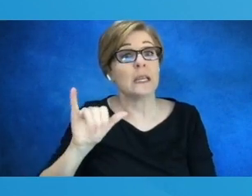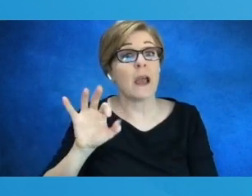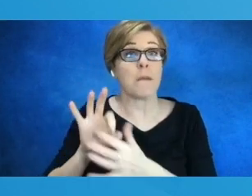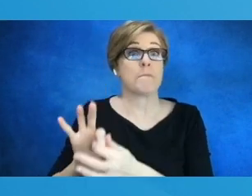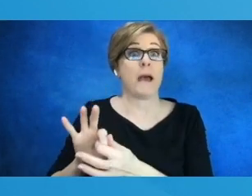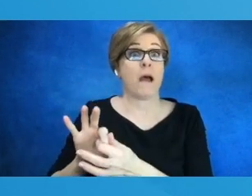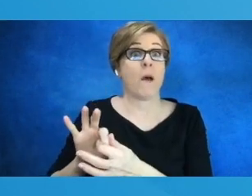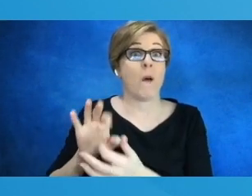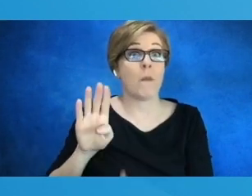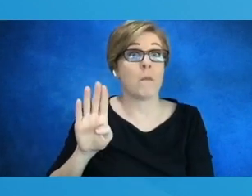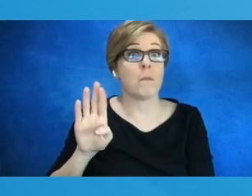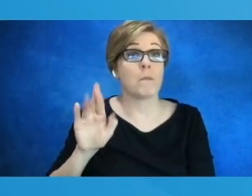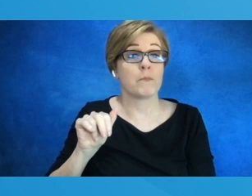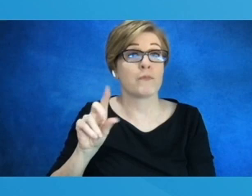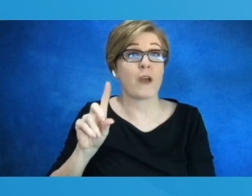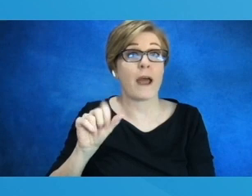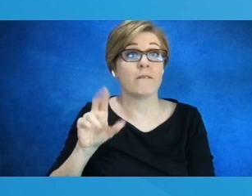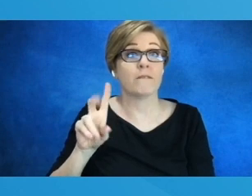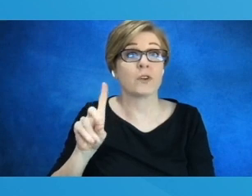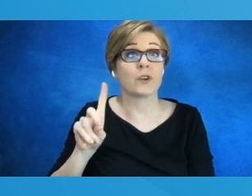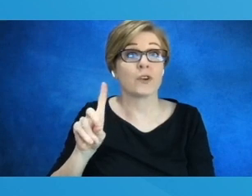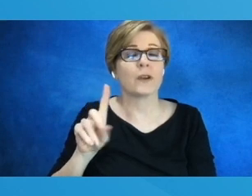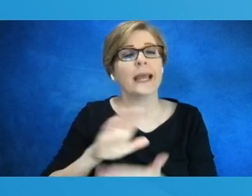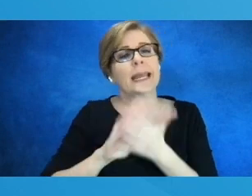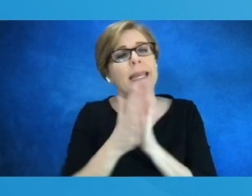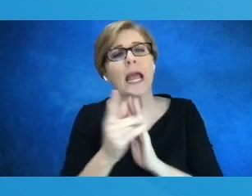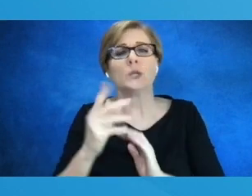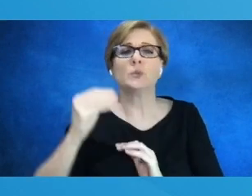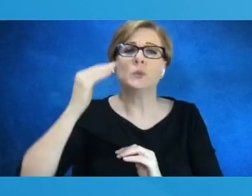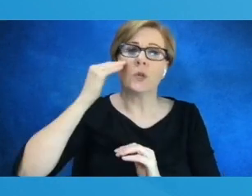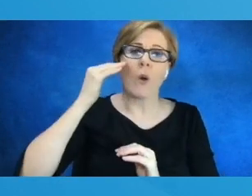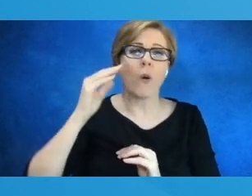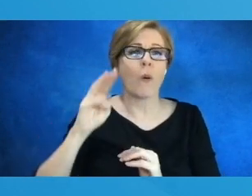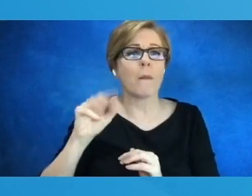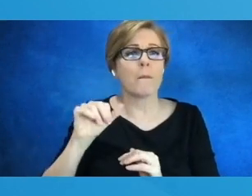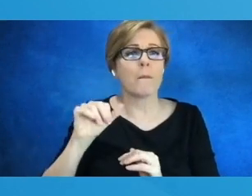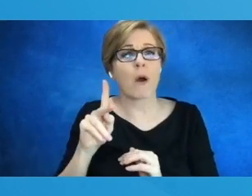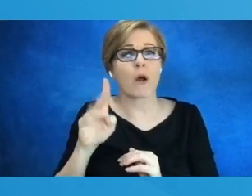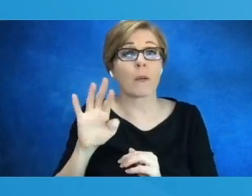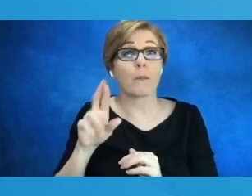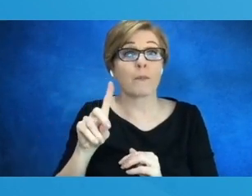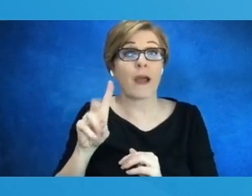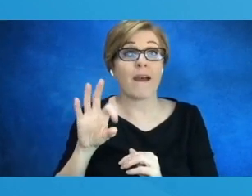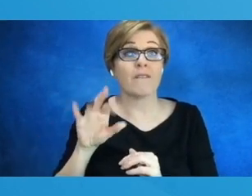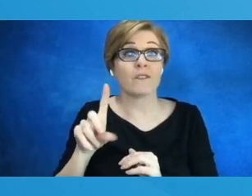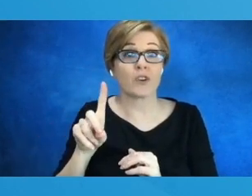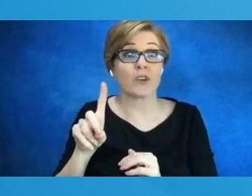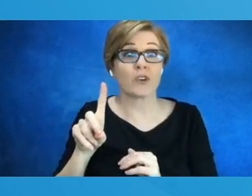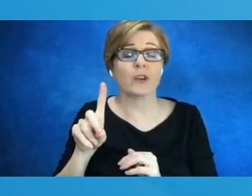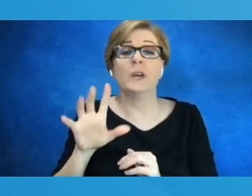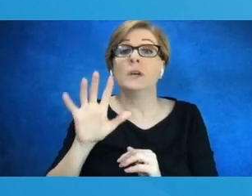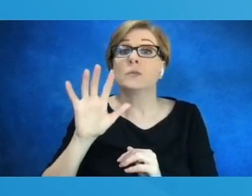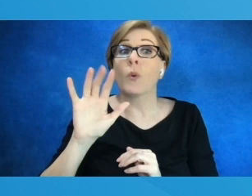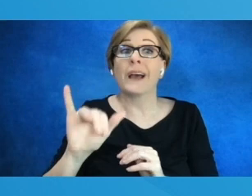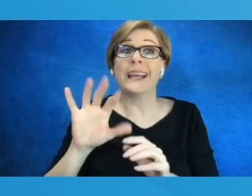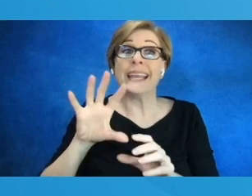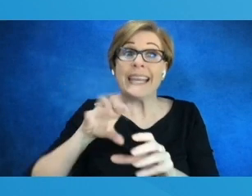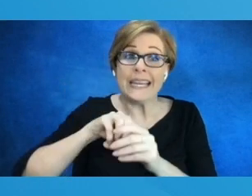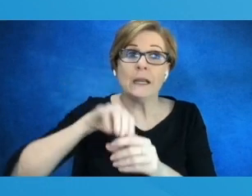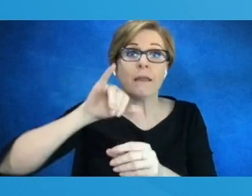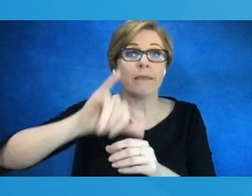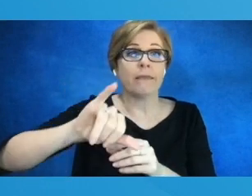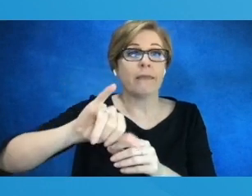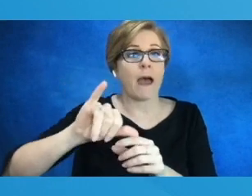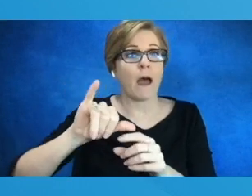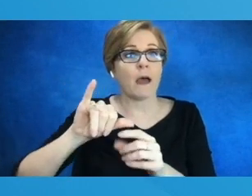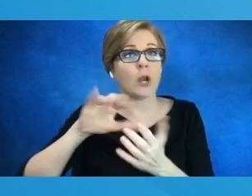And this biography presents his life story in a very accessible way.